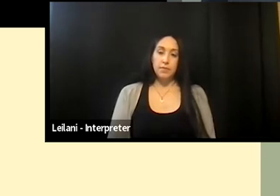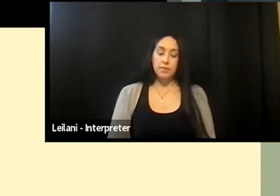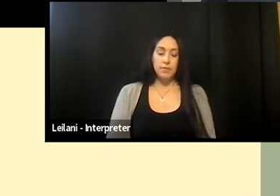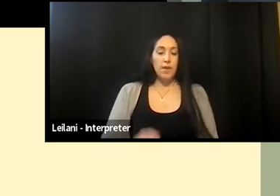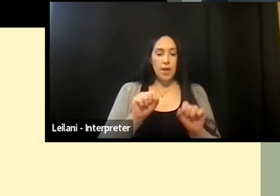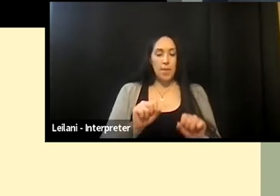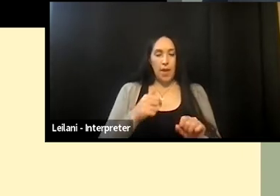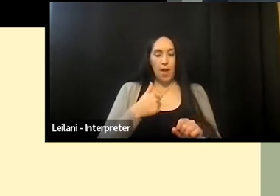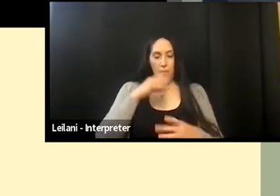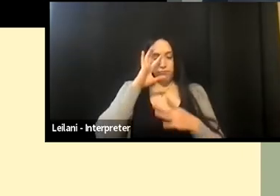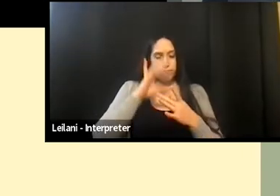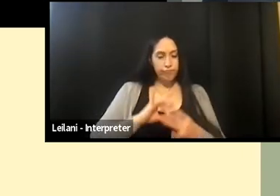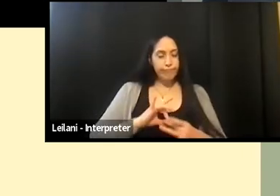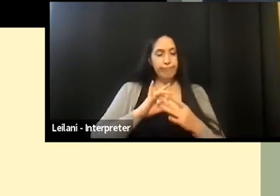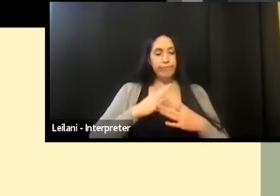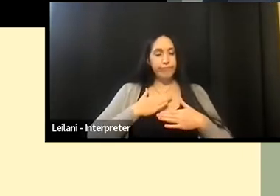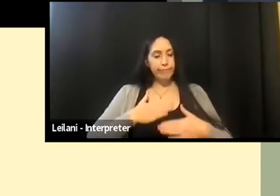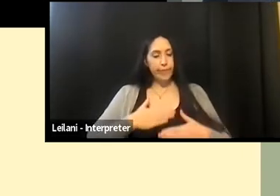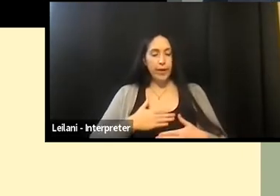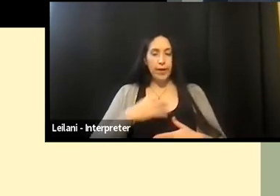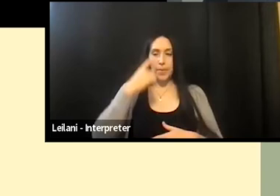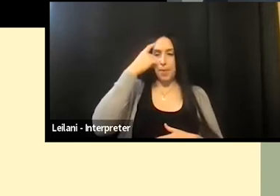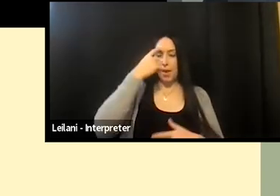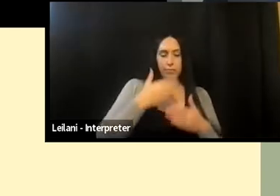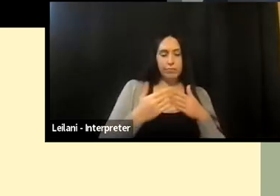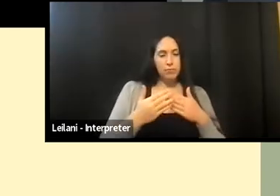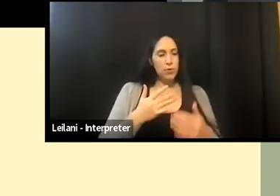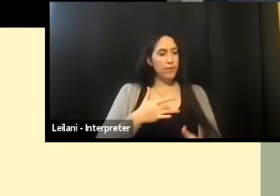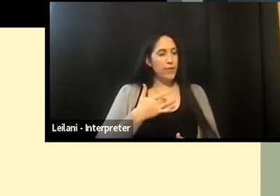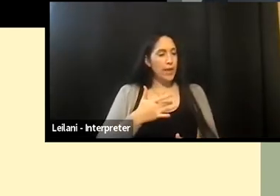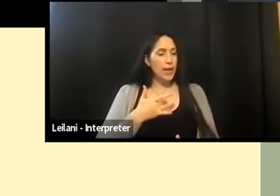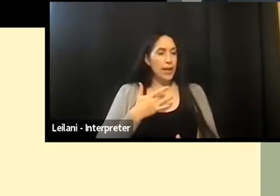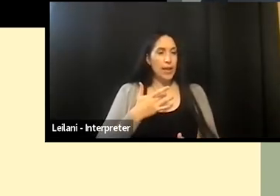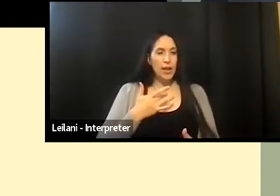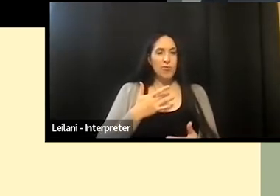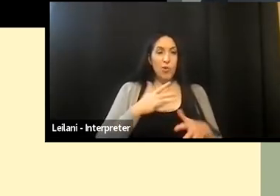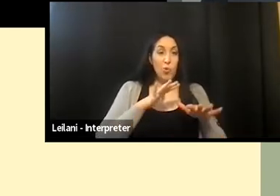whatever its feeling or mood, calm or agitated,